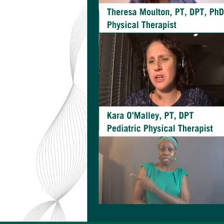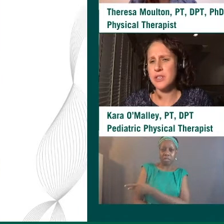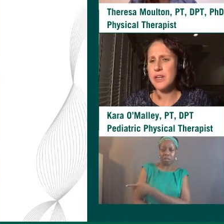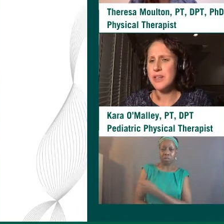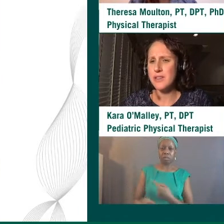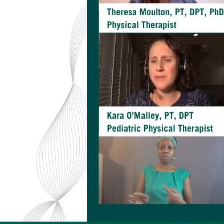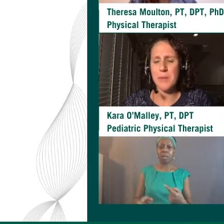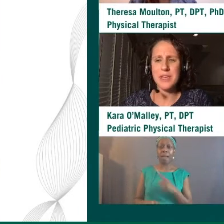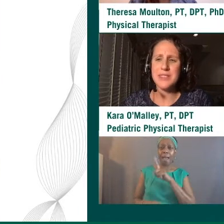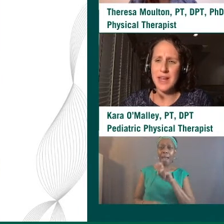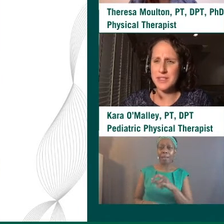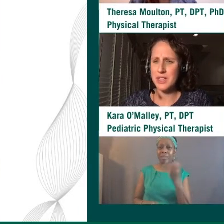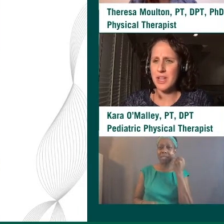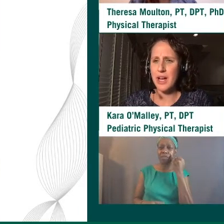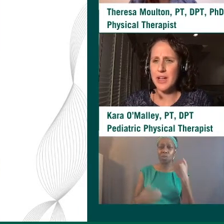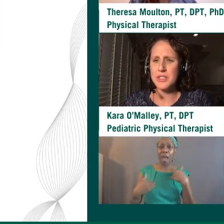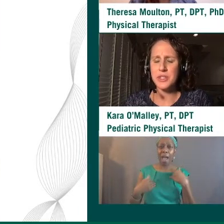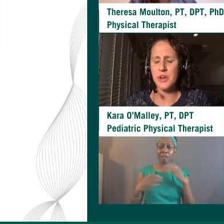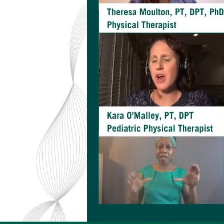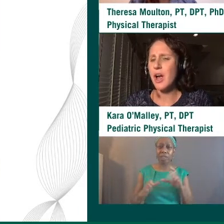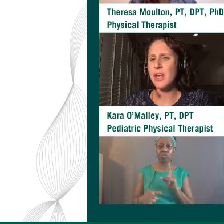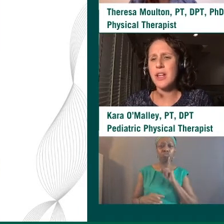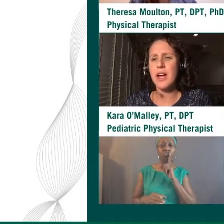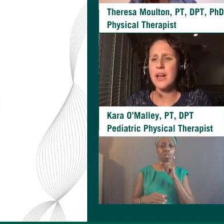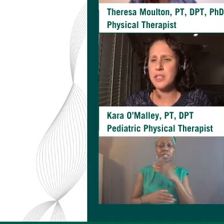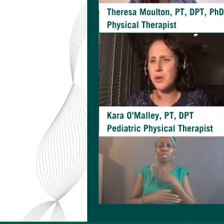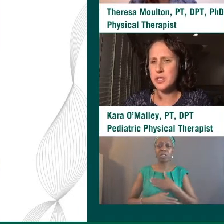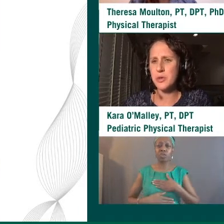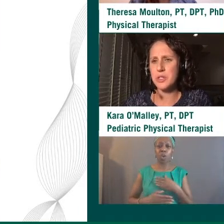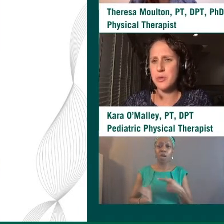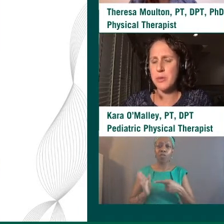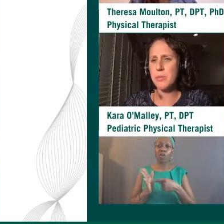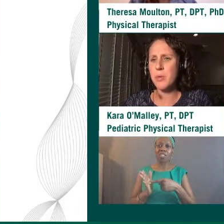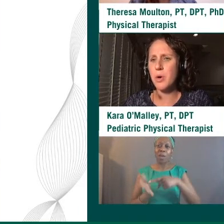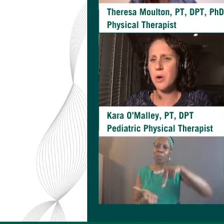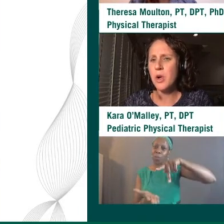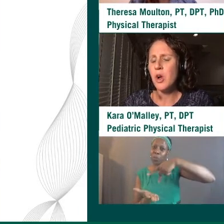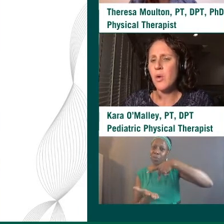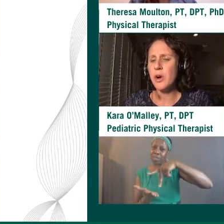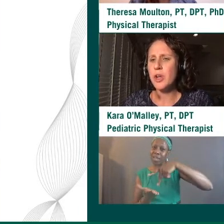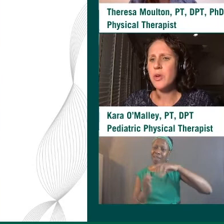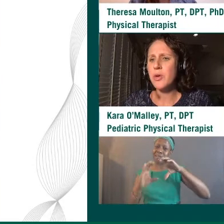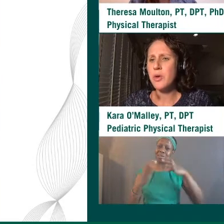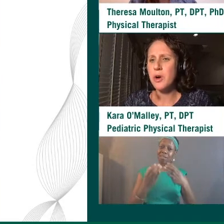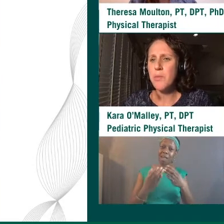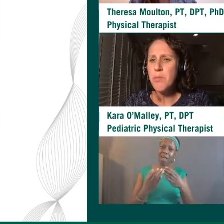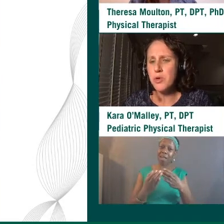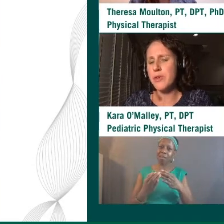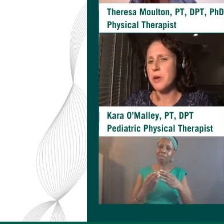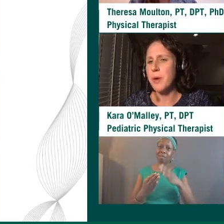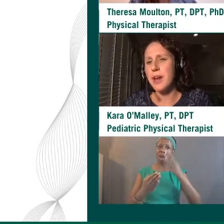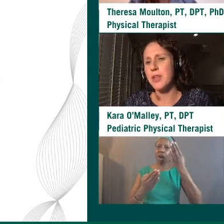Is it maybe dance class, karate class, going to a swimming pool where you are moving your body